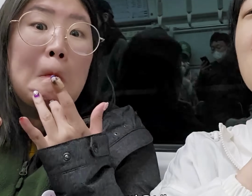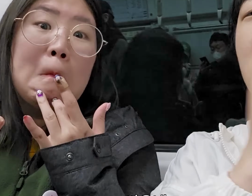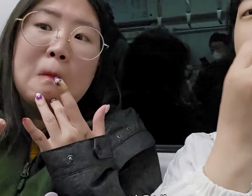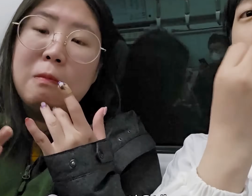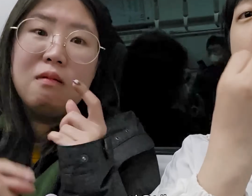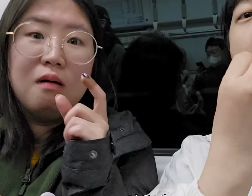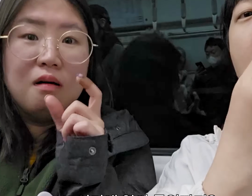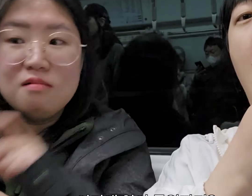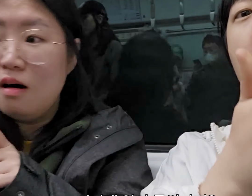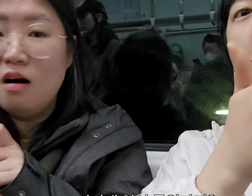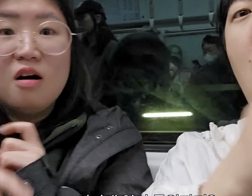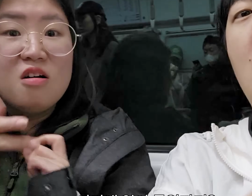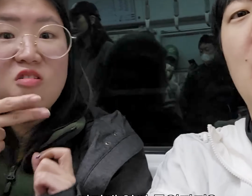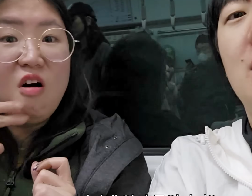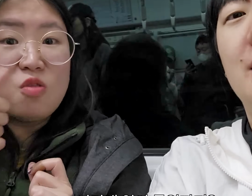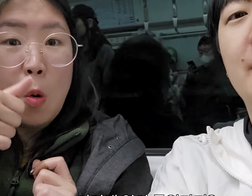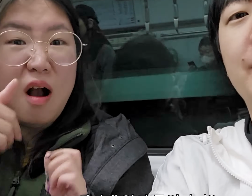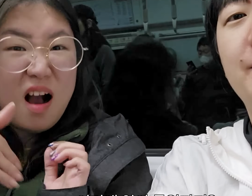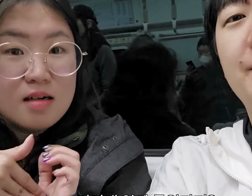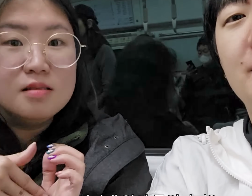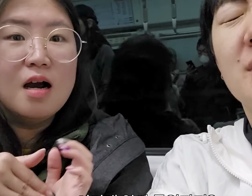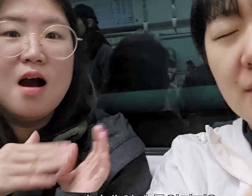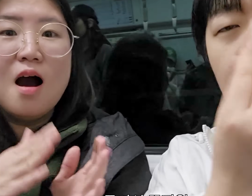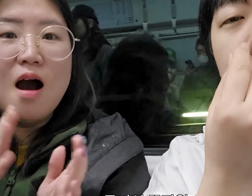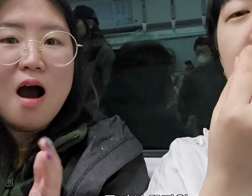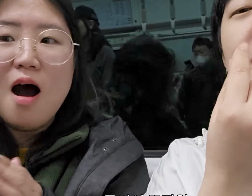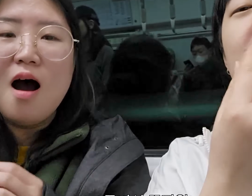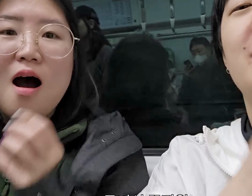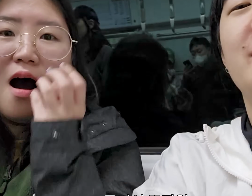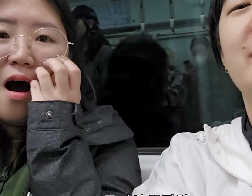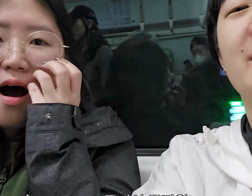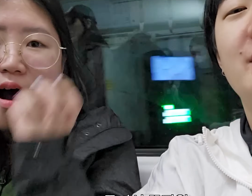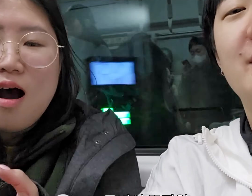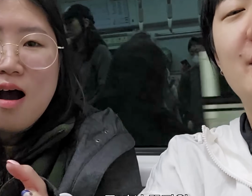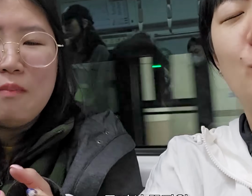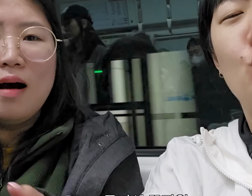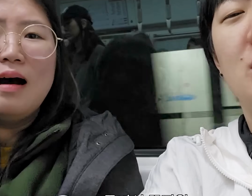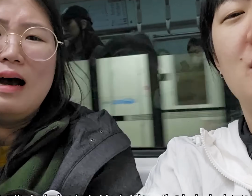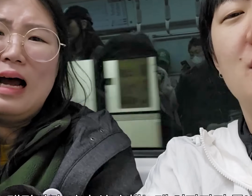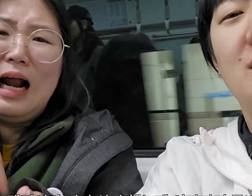WOW~ And English interpretation, too? Ultimate planning level unlocked!